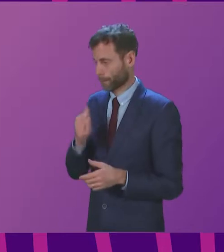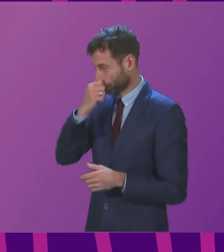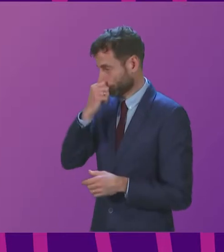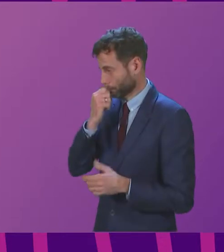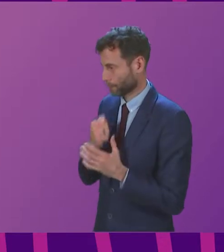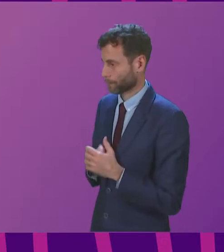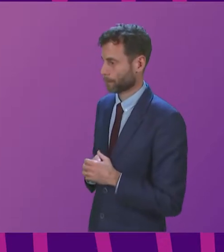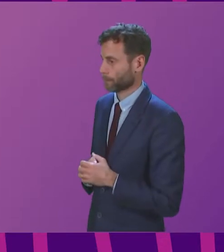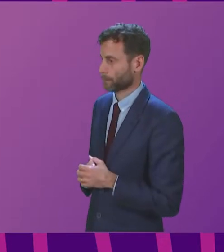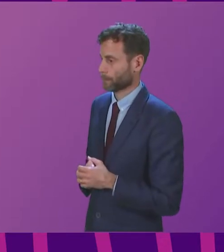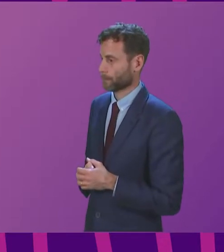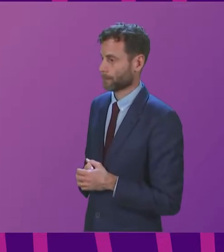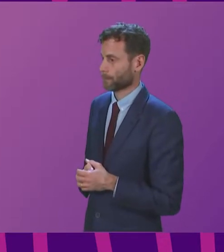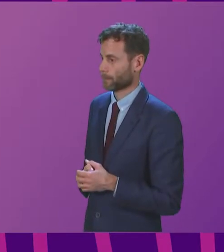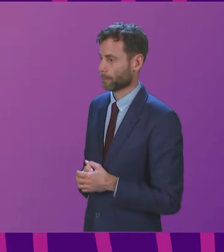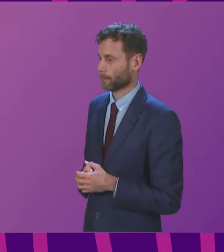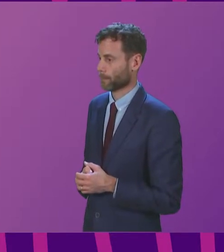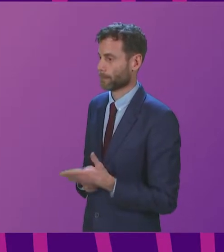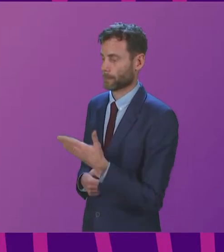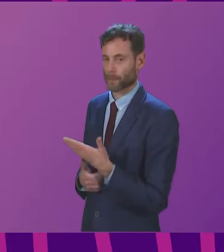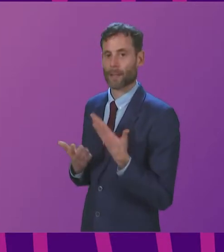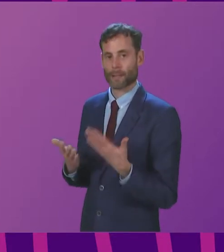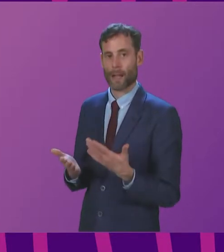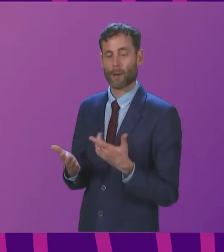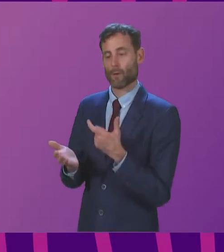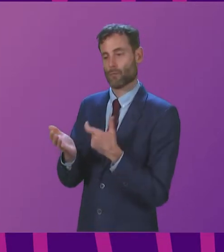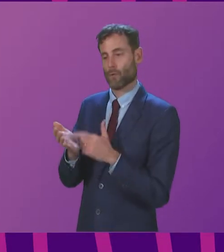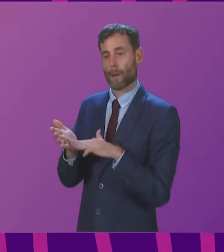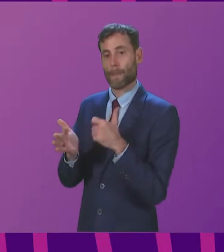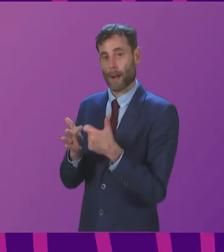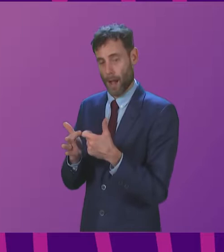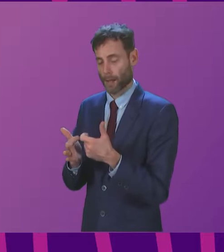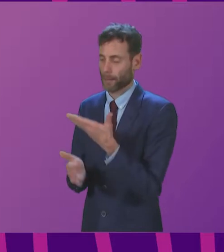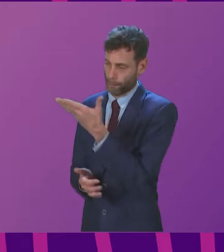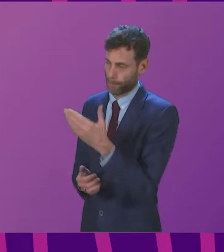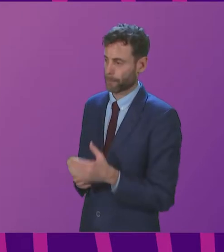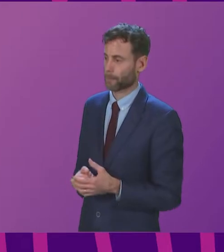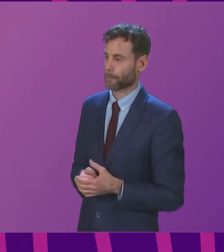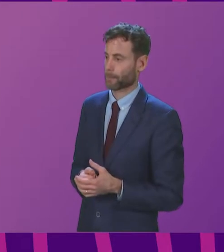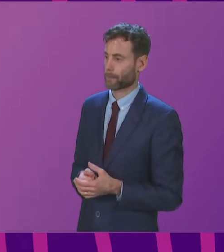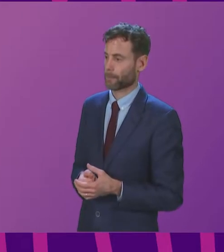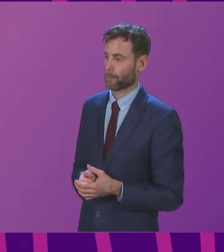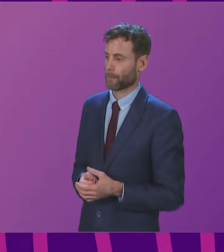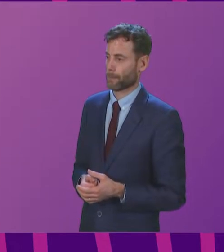I apologise to Rona Mackay for not calling her earlier.